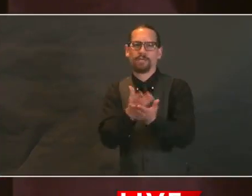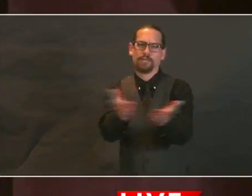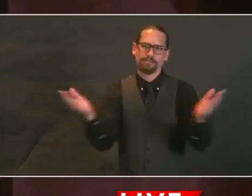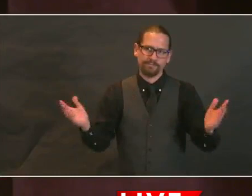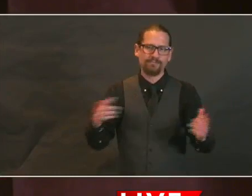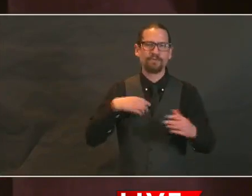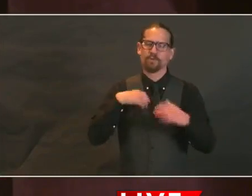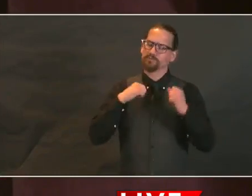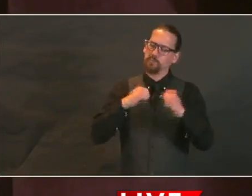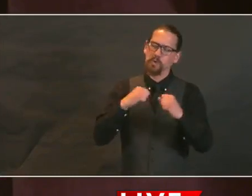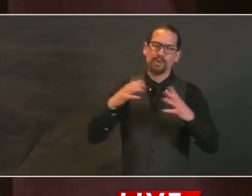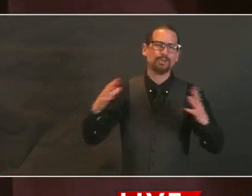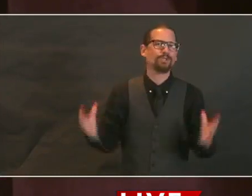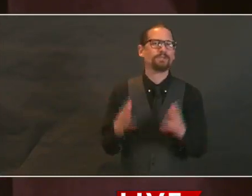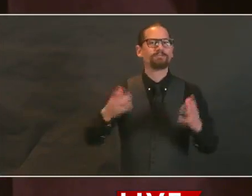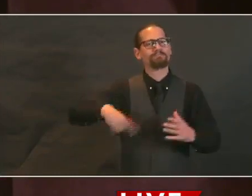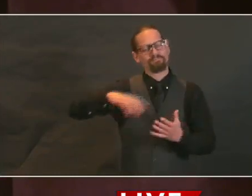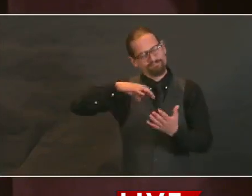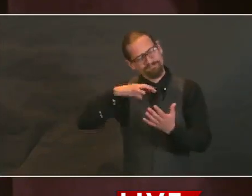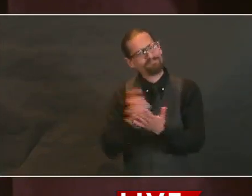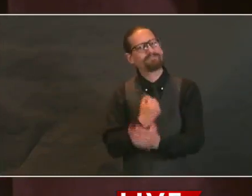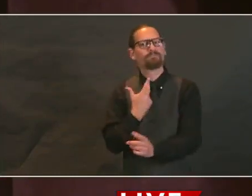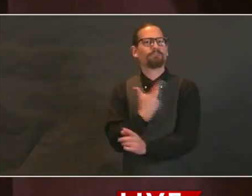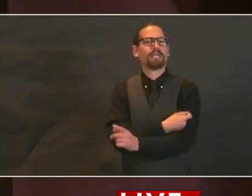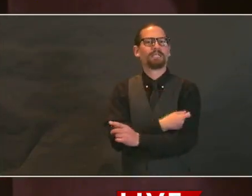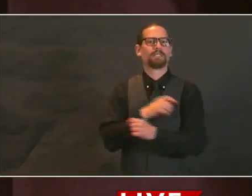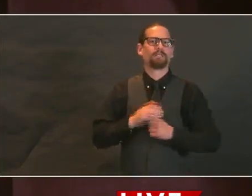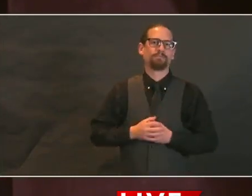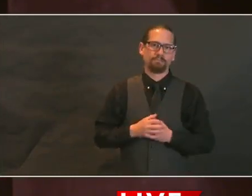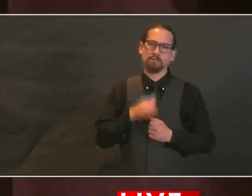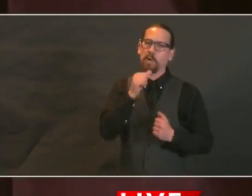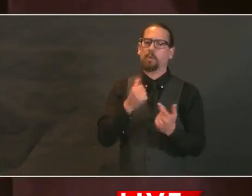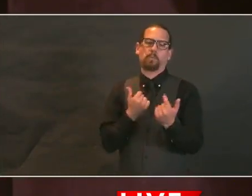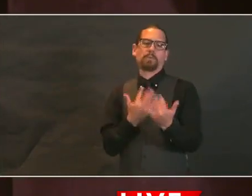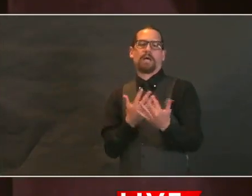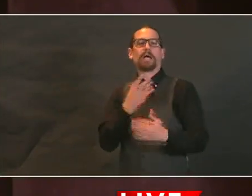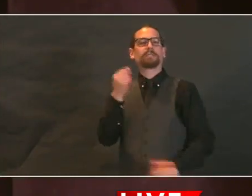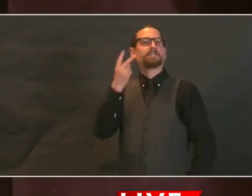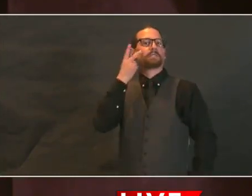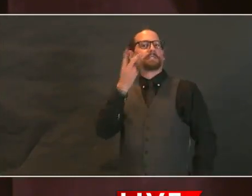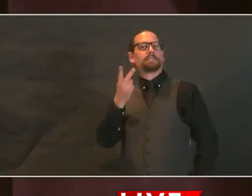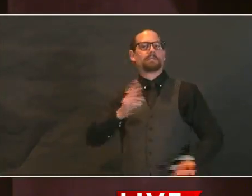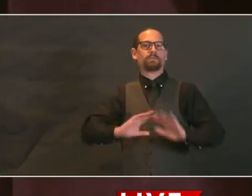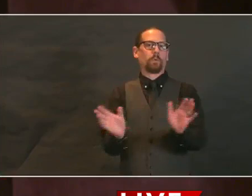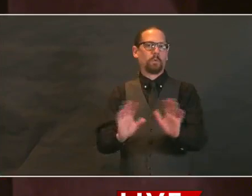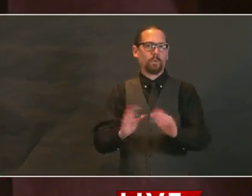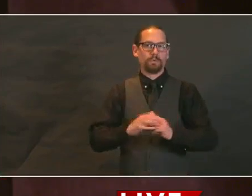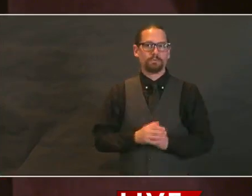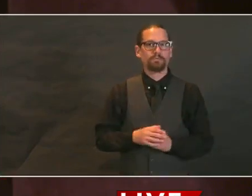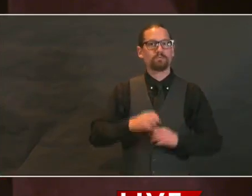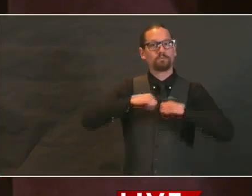PROTECT YOU. AND IT'S WHAT I WANT TO STRONGLY URGE YOU TO CHANGE SHIFT THAT